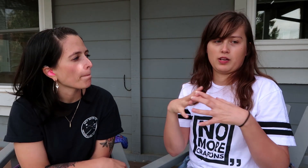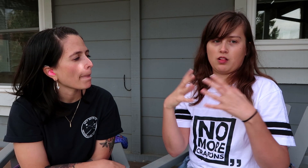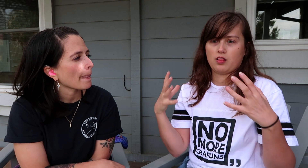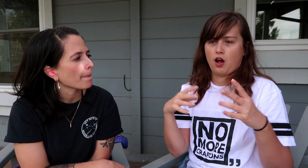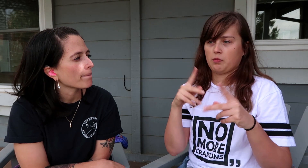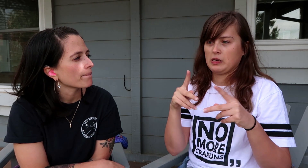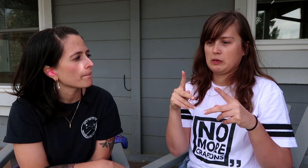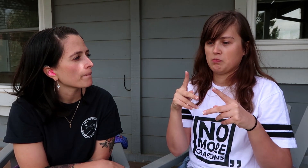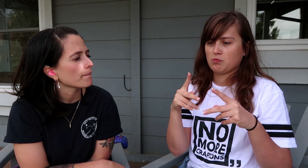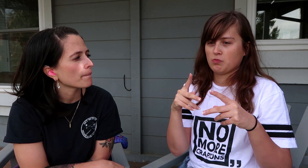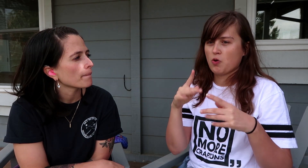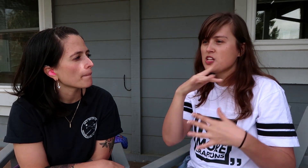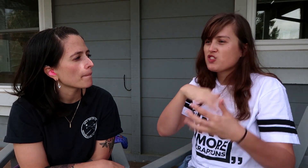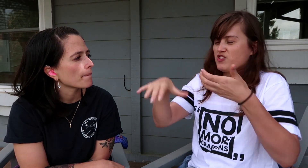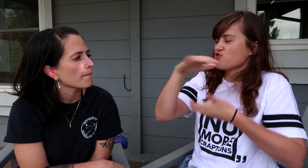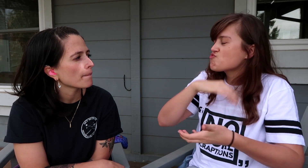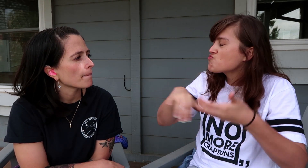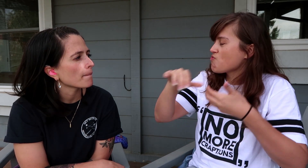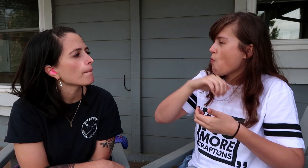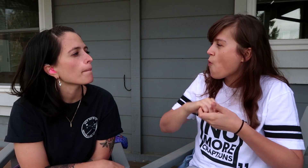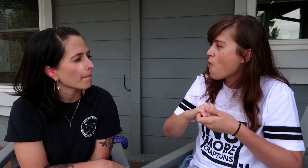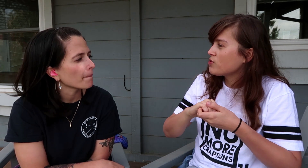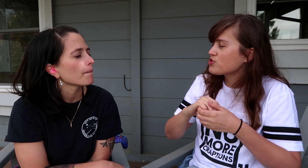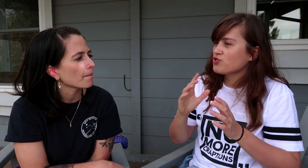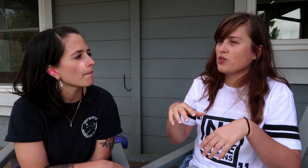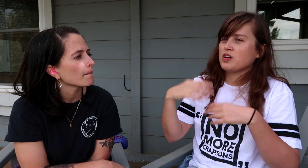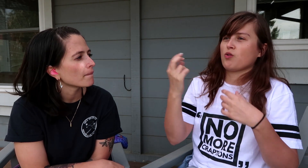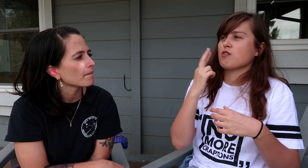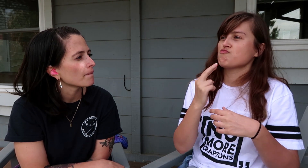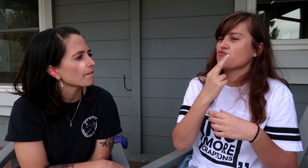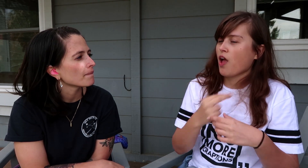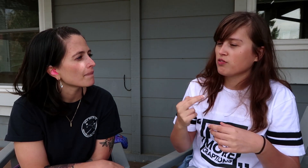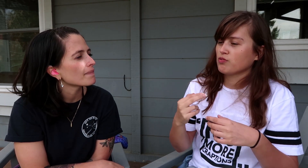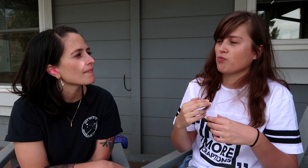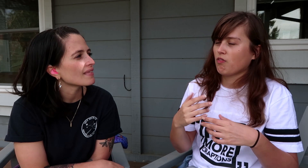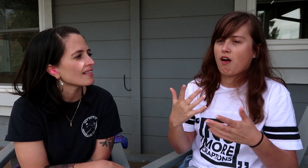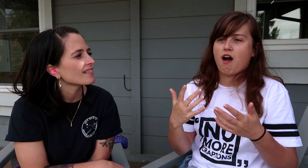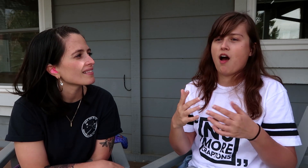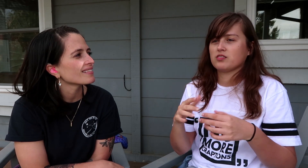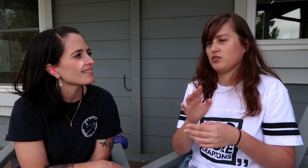For a lot of people they can just go hang out and socialize. Go out to restaurants or